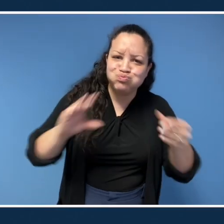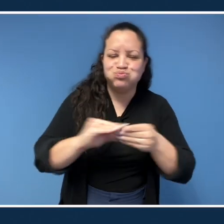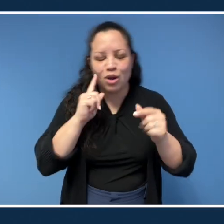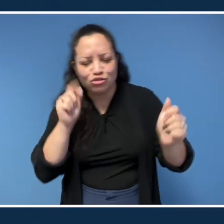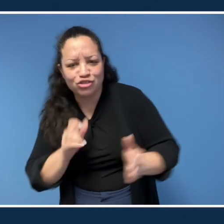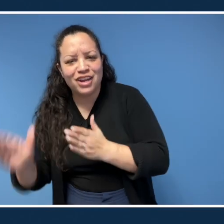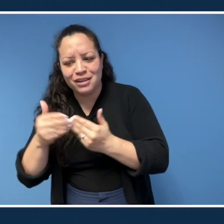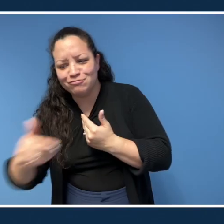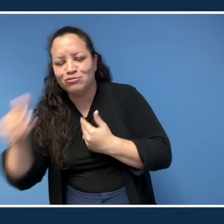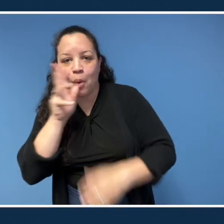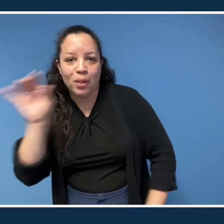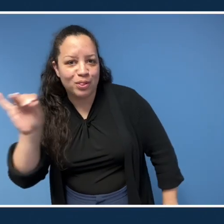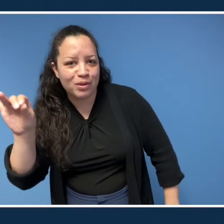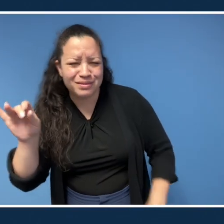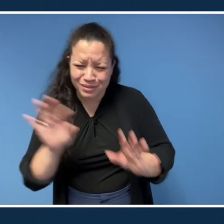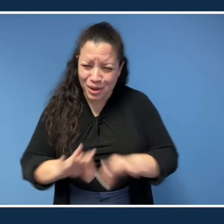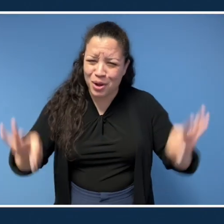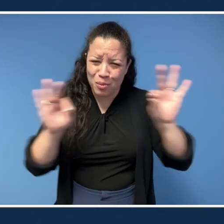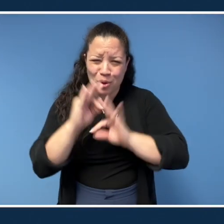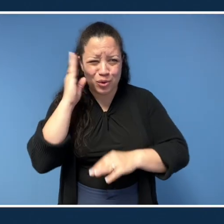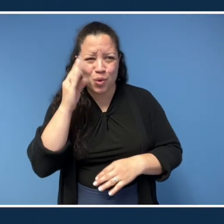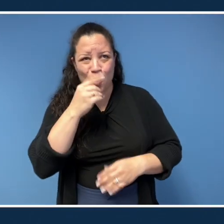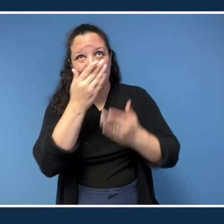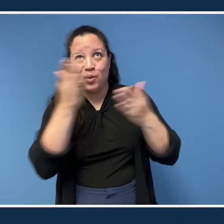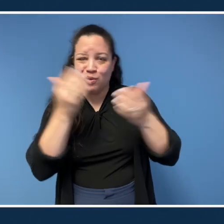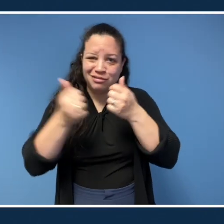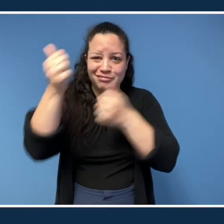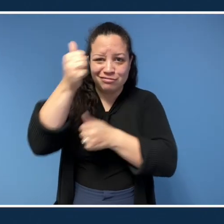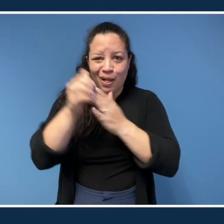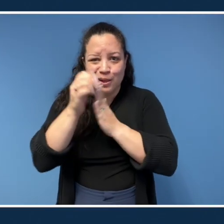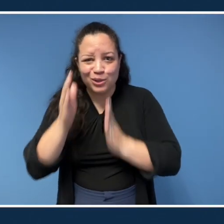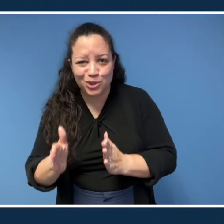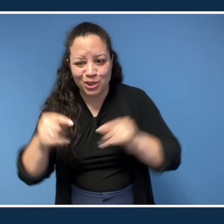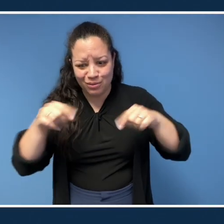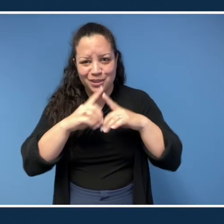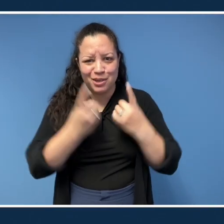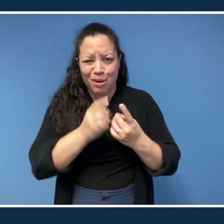Because I really want you to get to know the senior leaders in this department and hear more about the great work that they're leading.